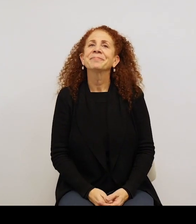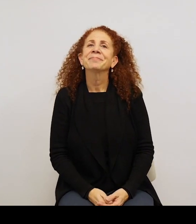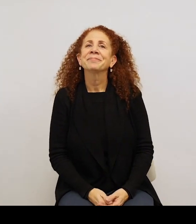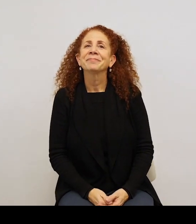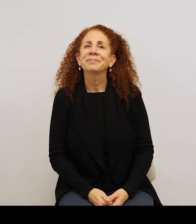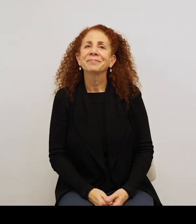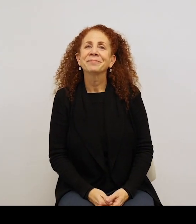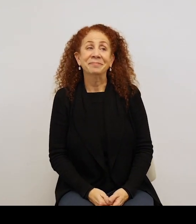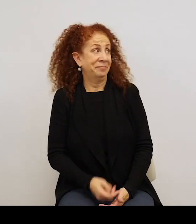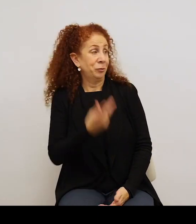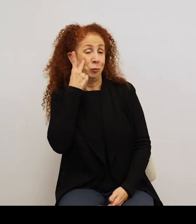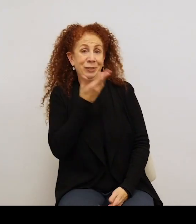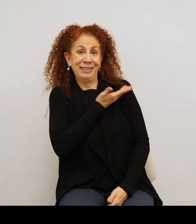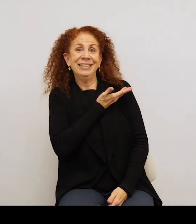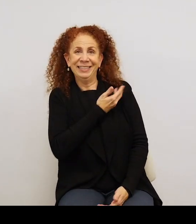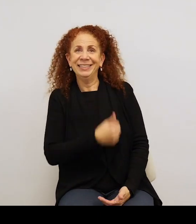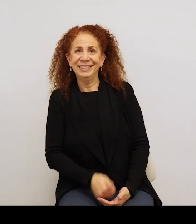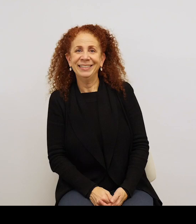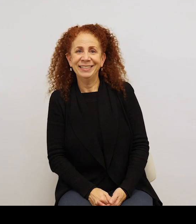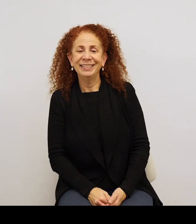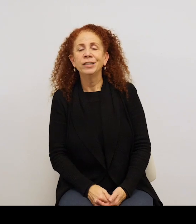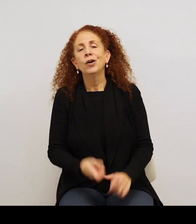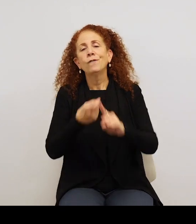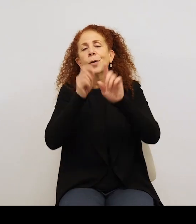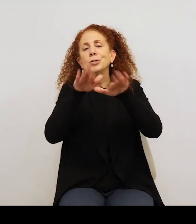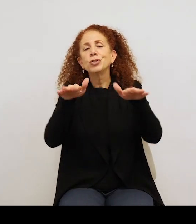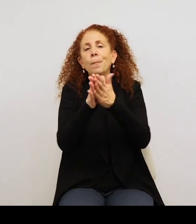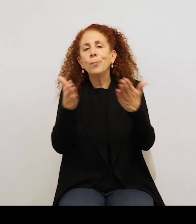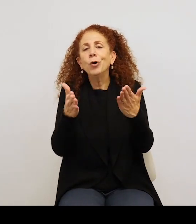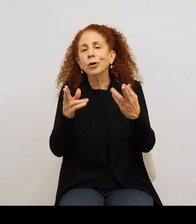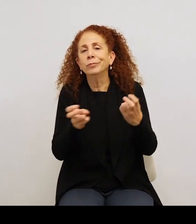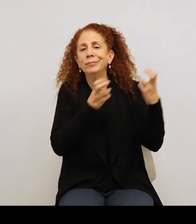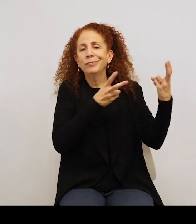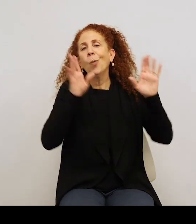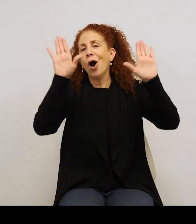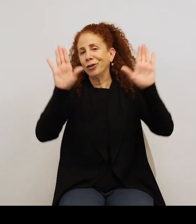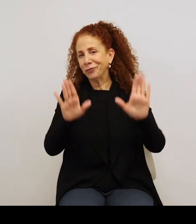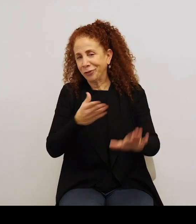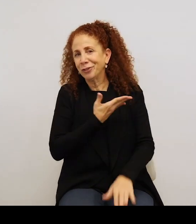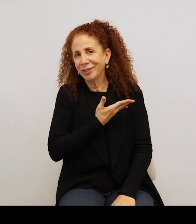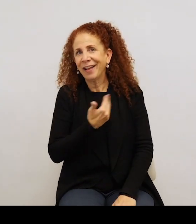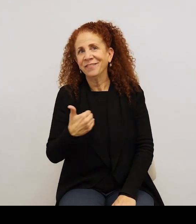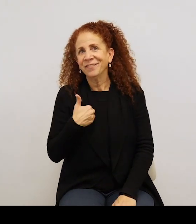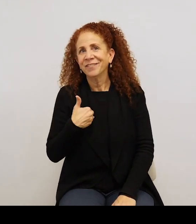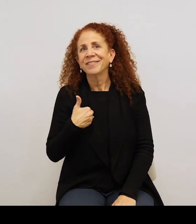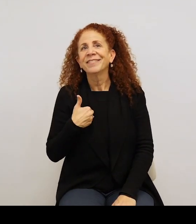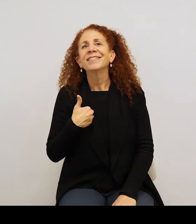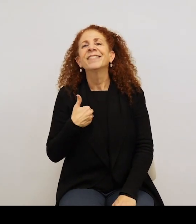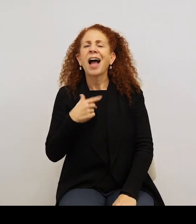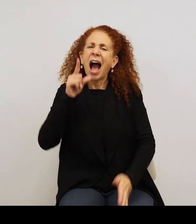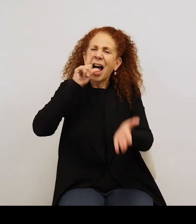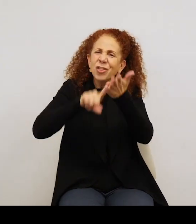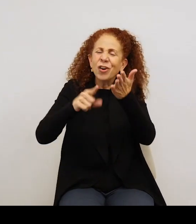And you can see this is-- this is actually a children's book, quite wonderful to have. I looked if there was Philadelphia in there.